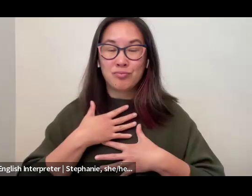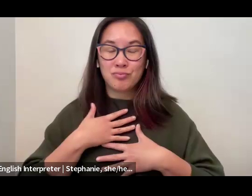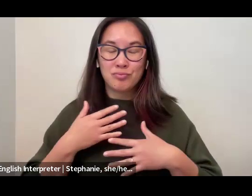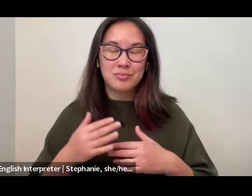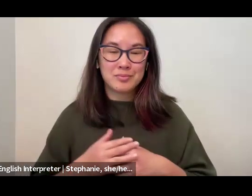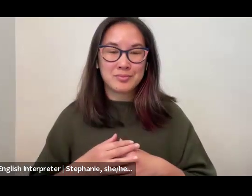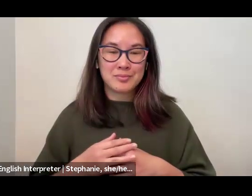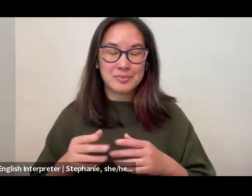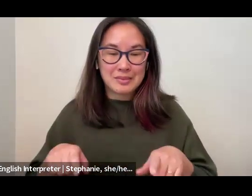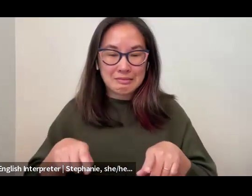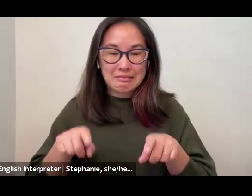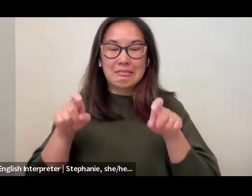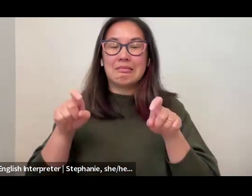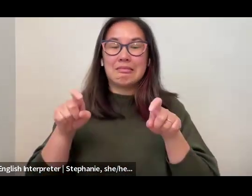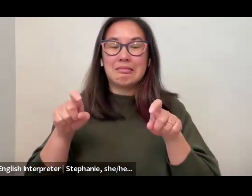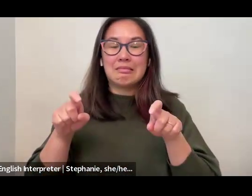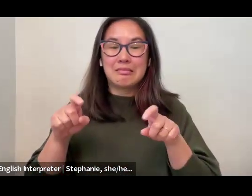Pull both legs up somewhere.